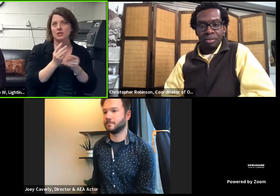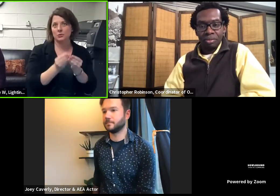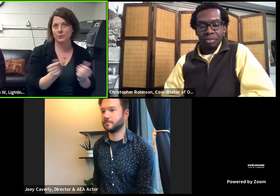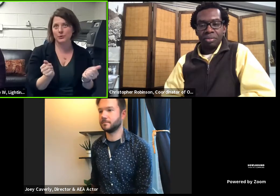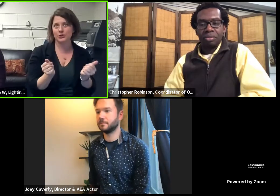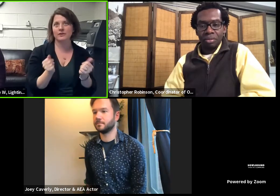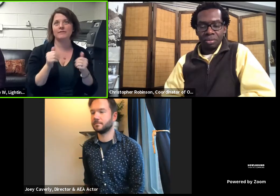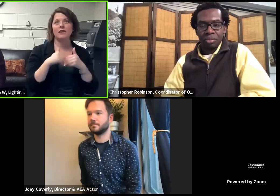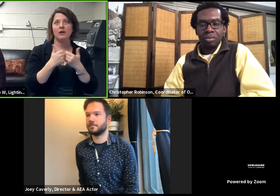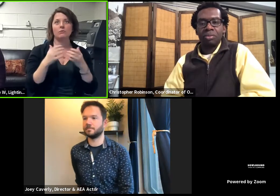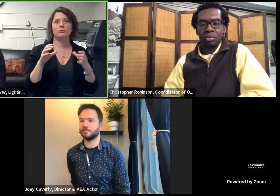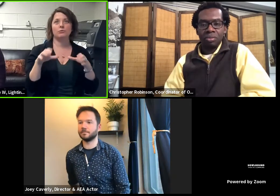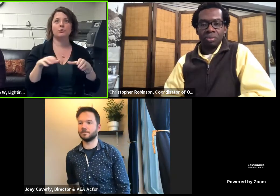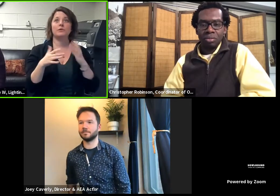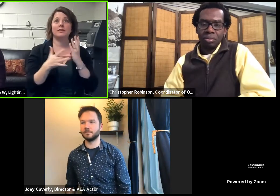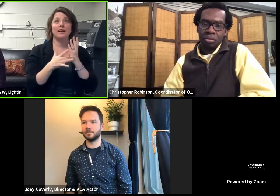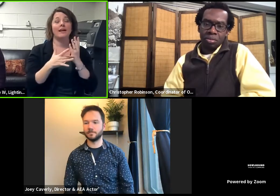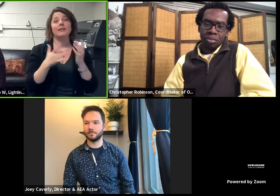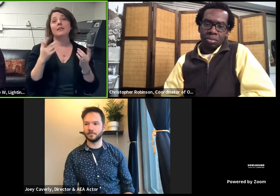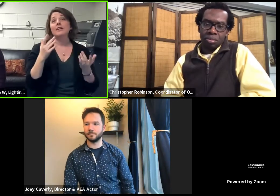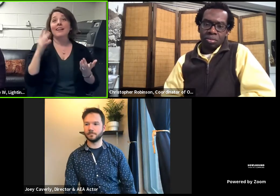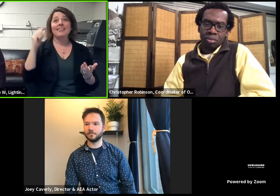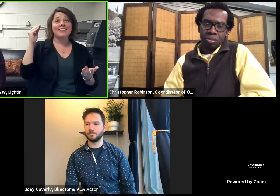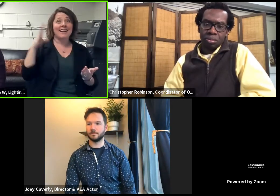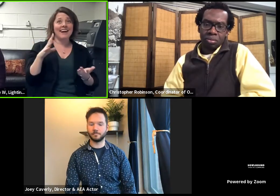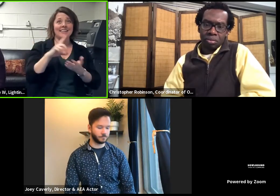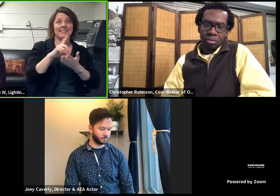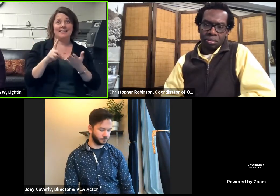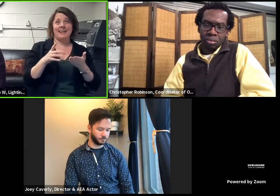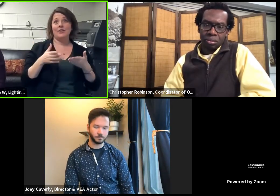But trying to find the right solution for issues.